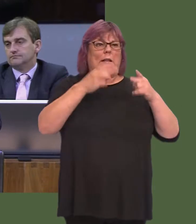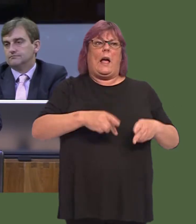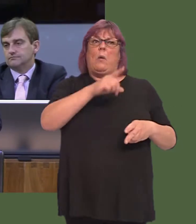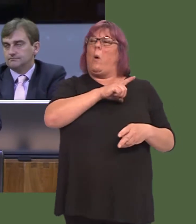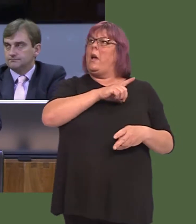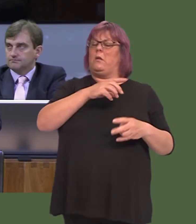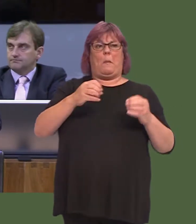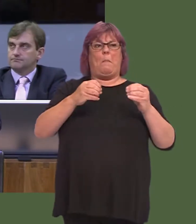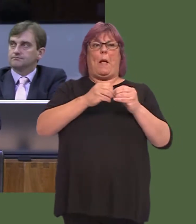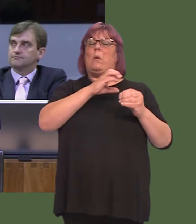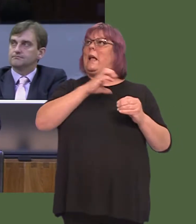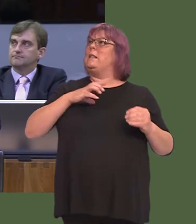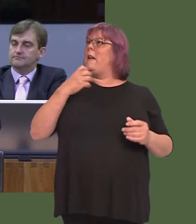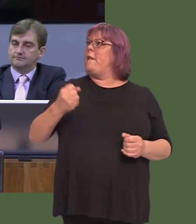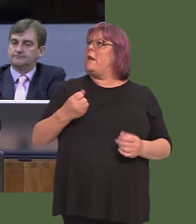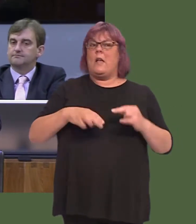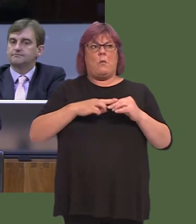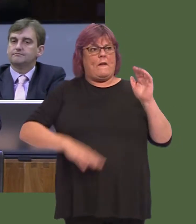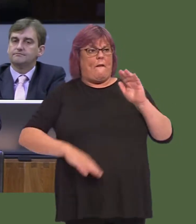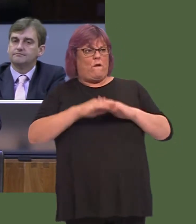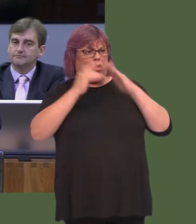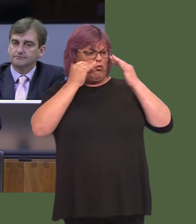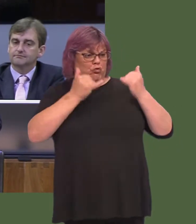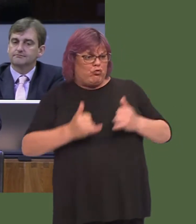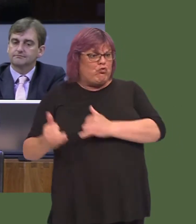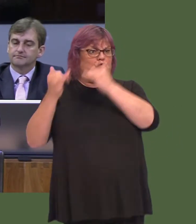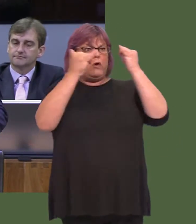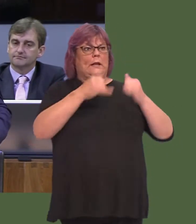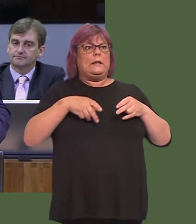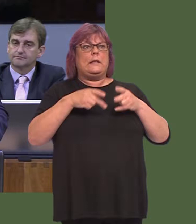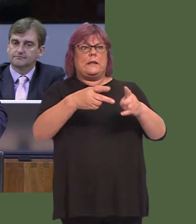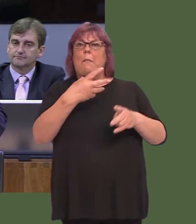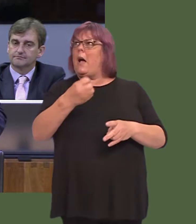If, ultimately, we had a better, more robust screening system and a wider screening system